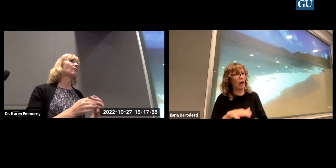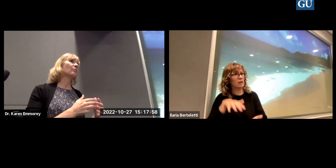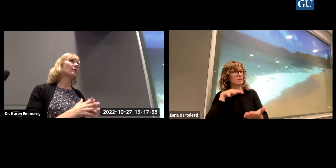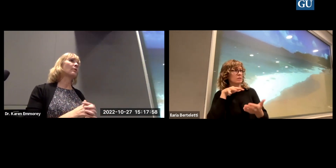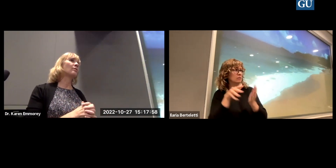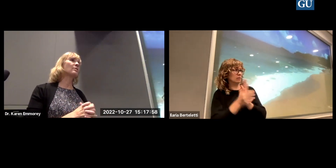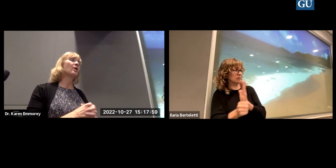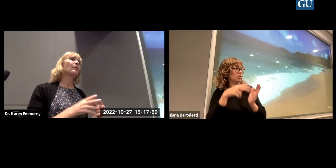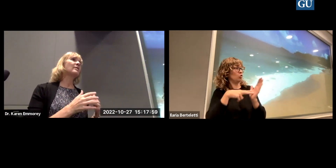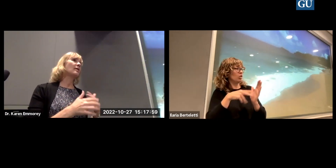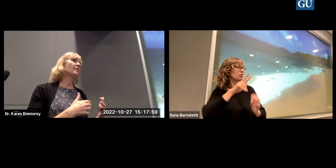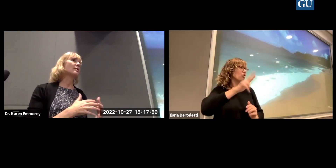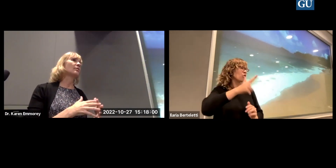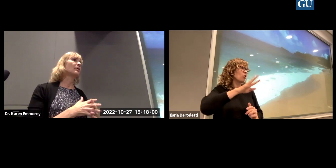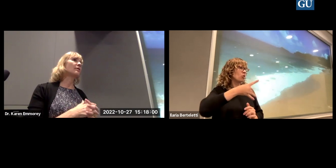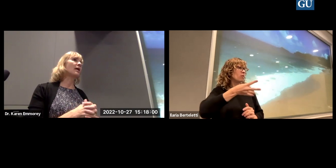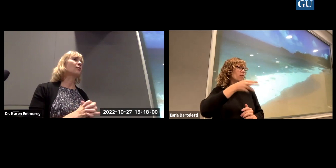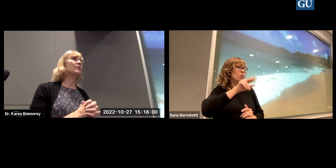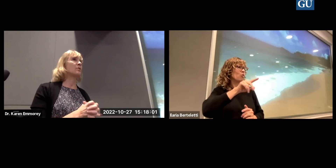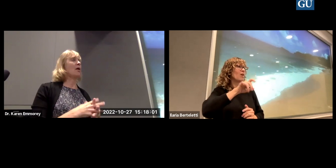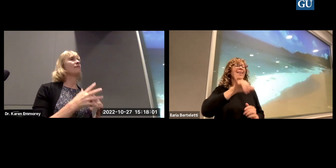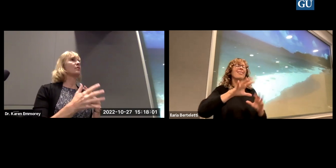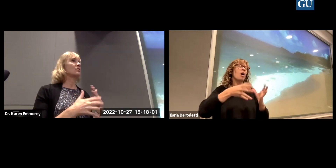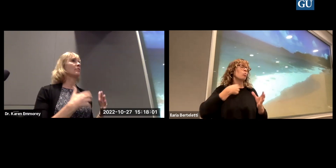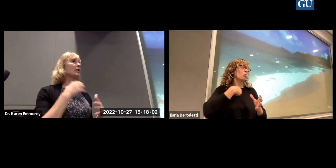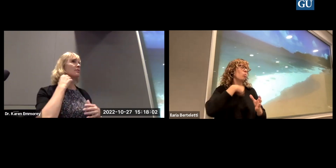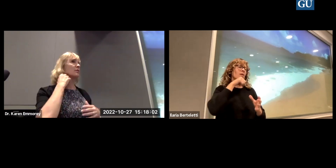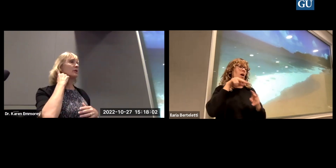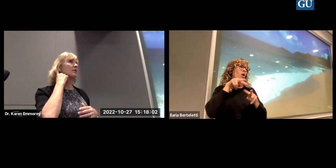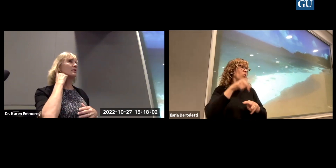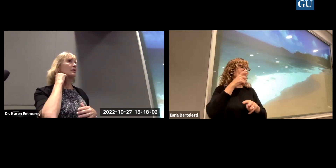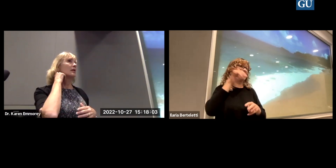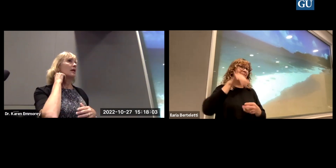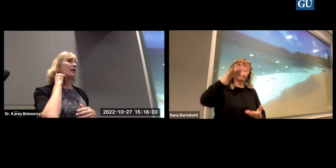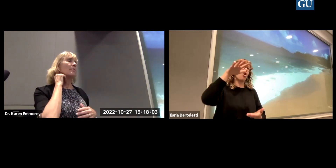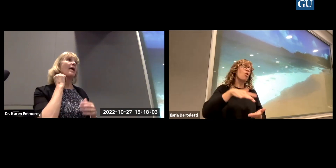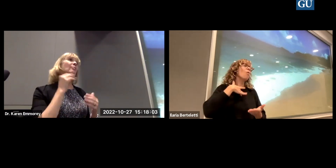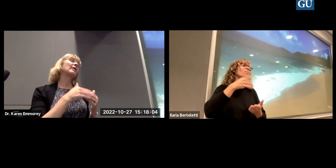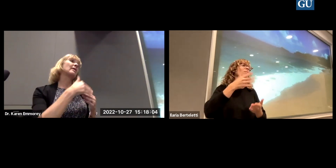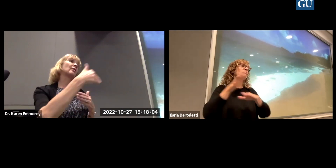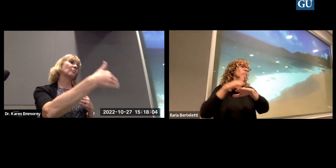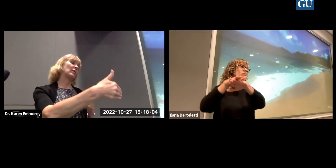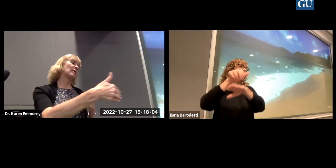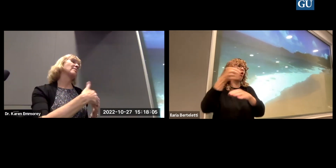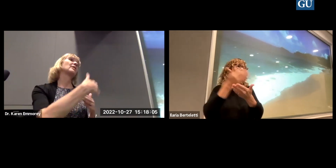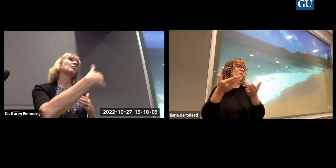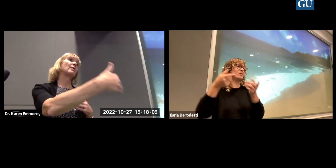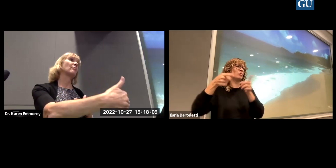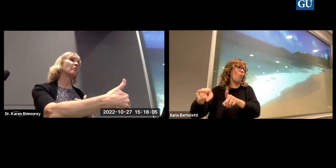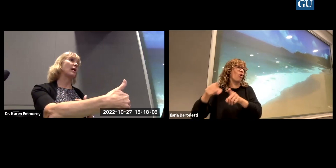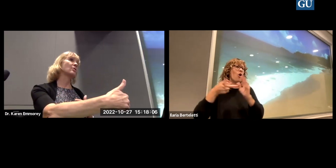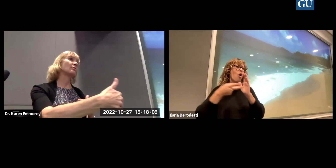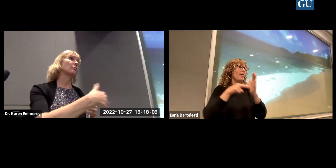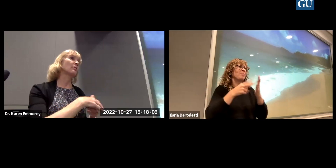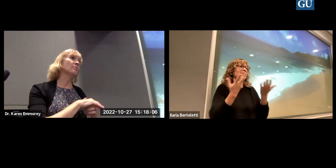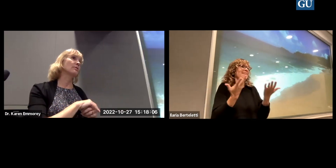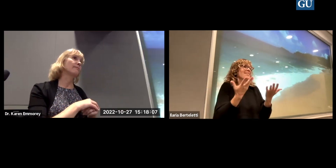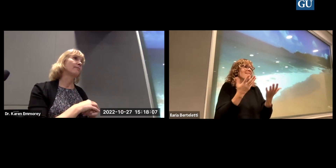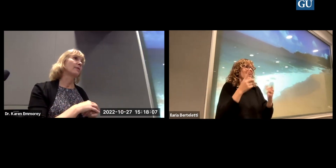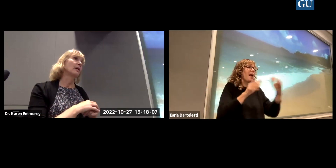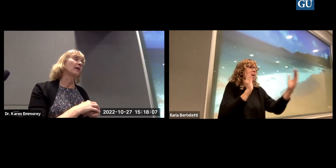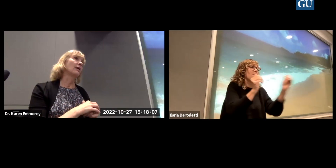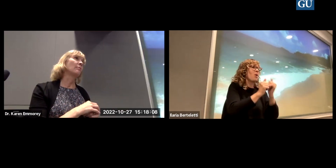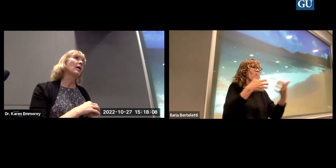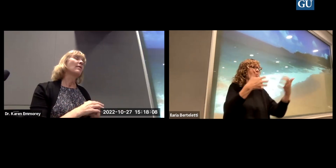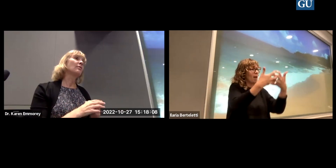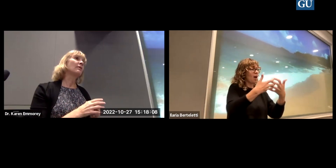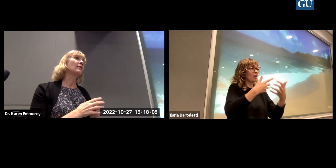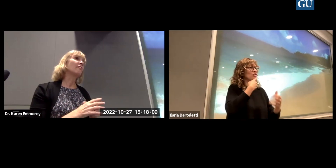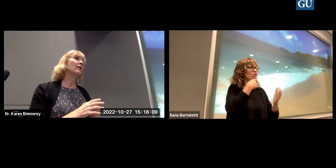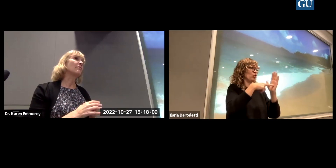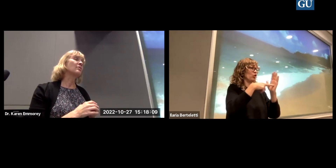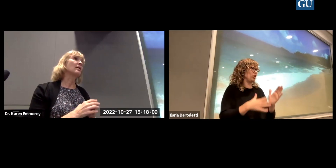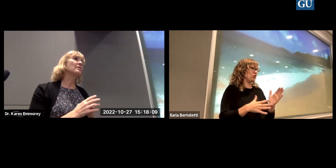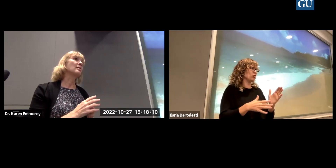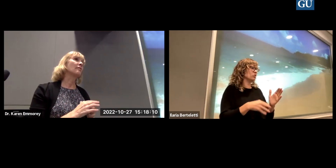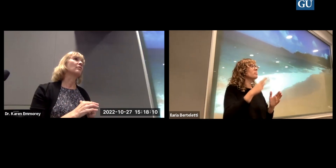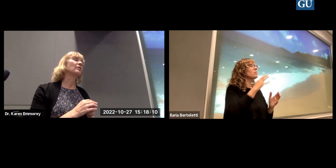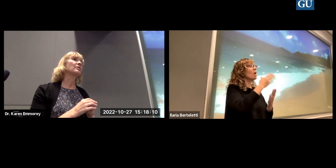Um! There definitely have been other studies that have looked at reading skill in deaf individuals. In fact, most of them are are looking at not highly skilled readers, but um less skilled readers.